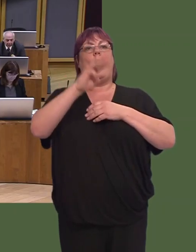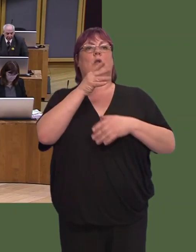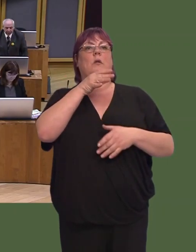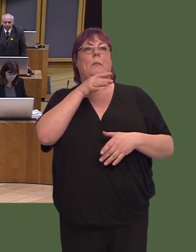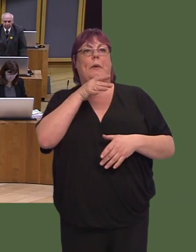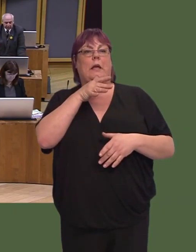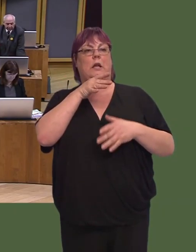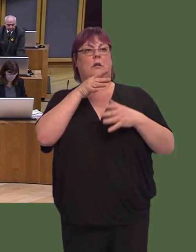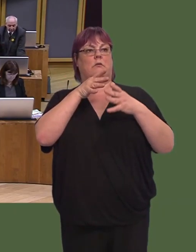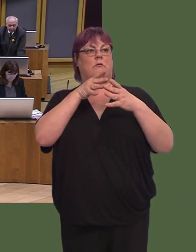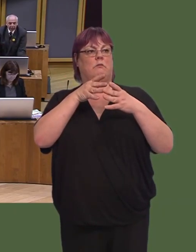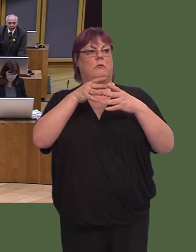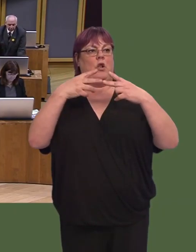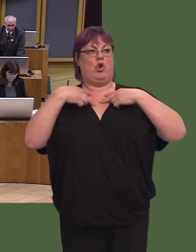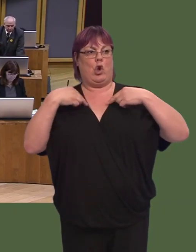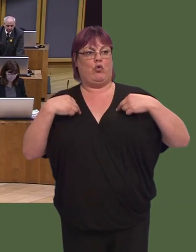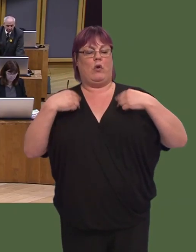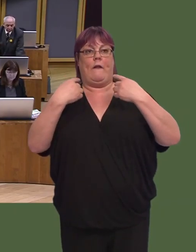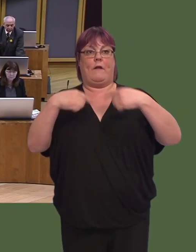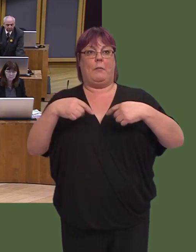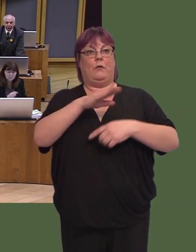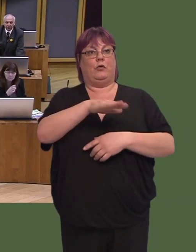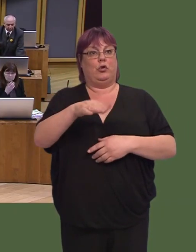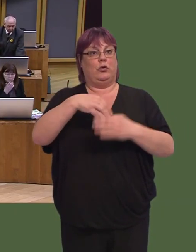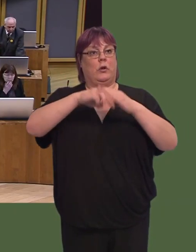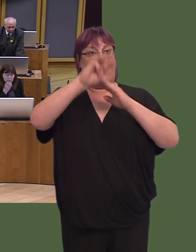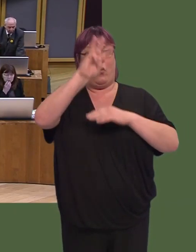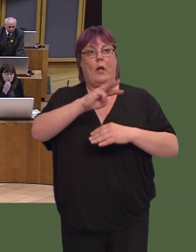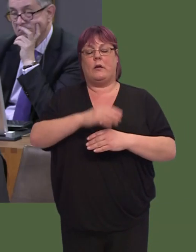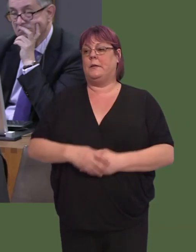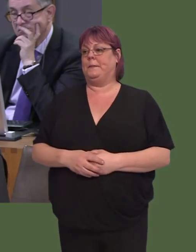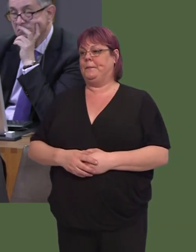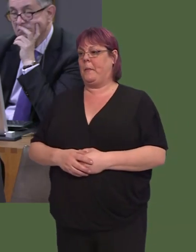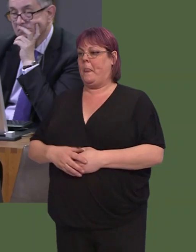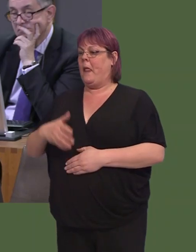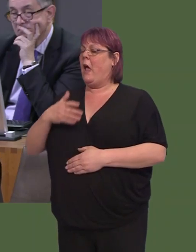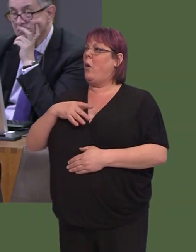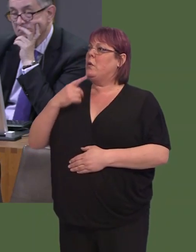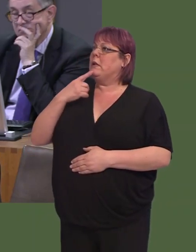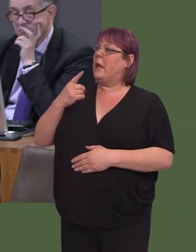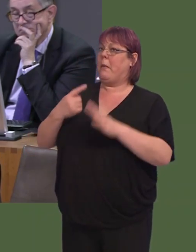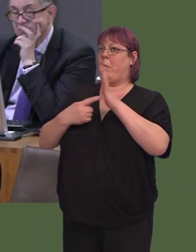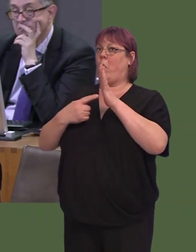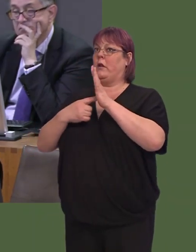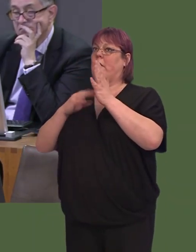Mike Hedges AM: Can I thank you for that answer? I want to raise the importance of Mudiad Meithrin, which gets children to start using Welsh at